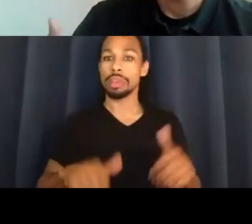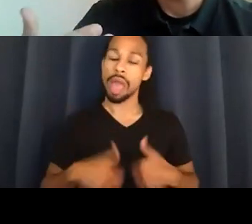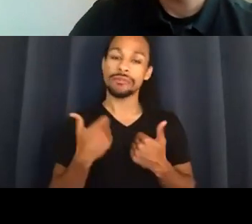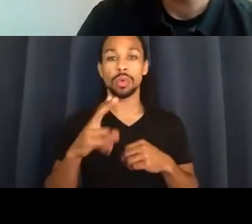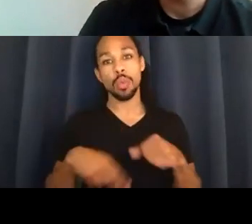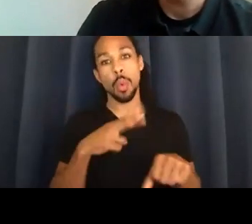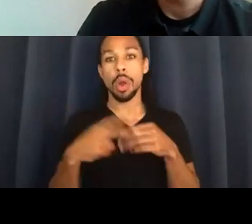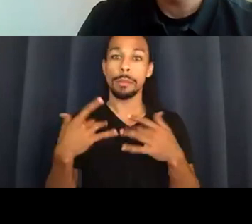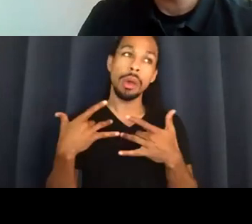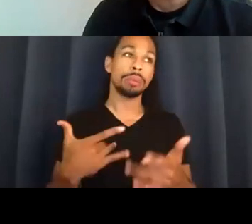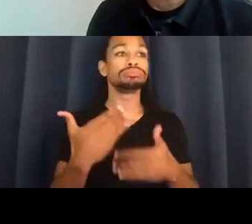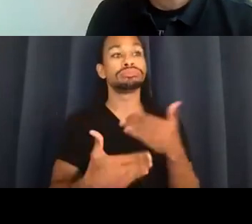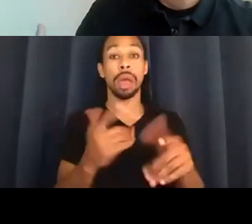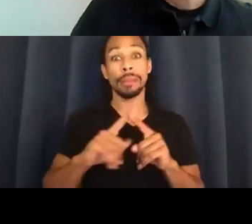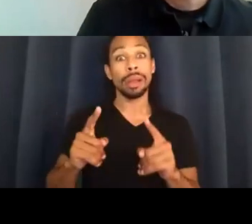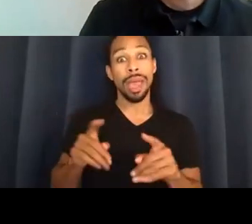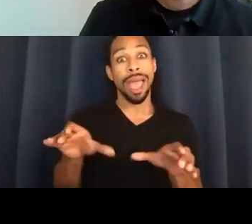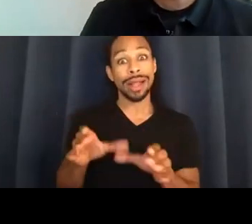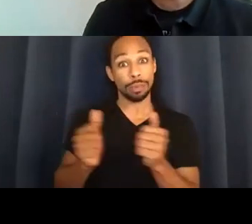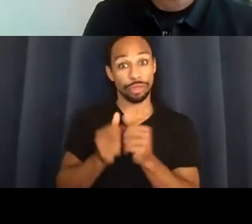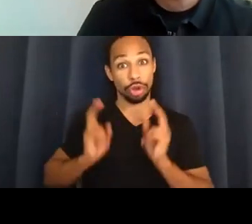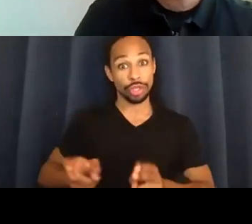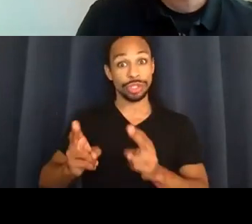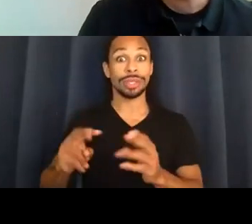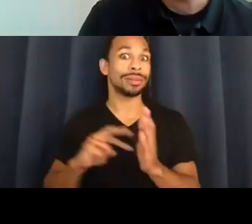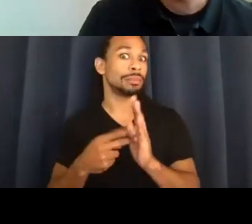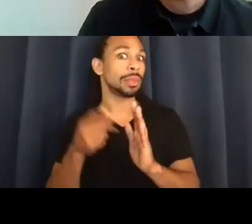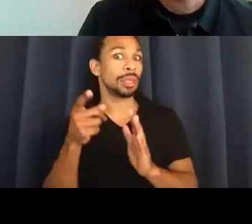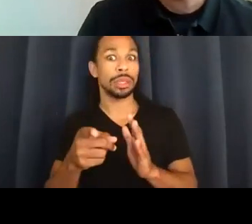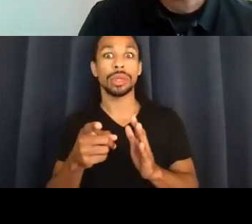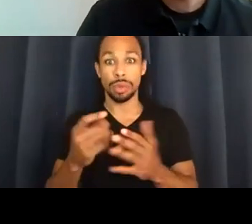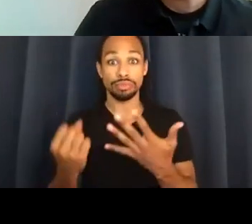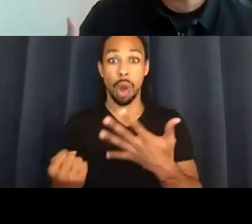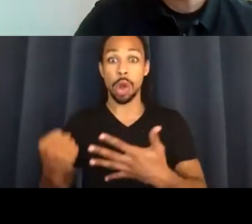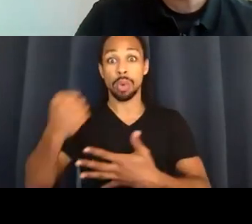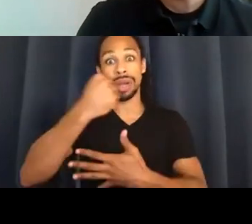with urgency, you're putting everything possibly you can into something, because if you don't,